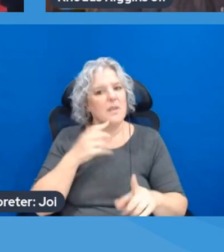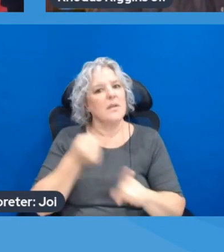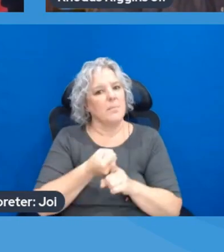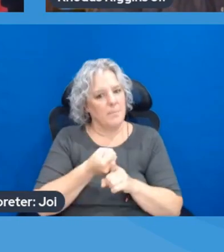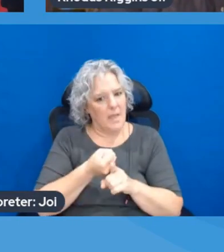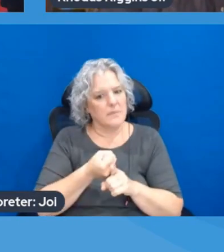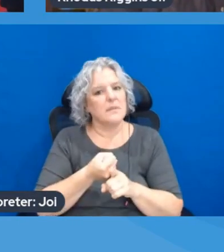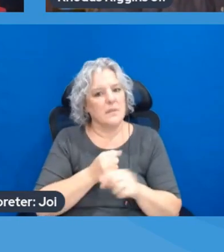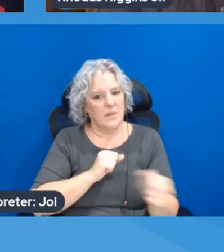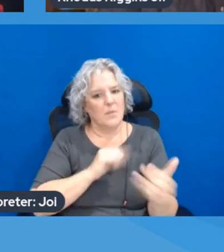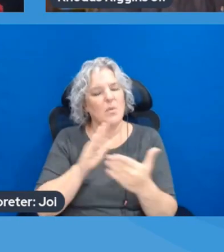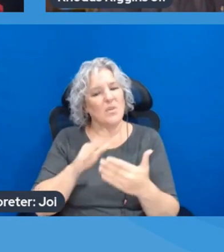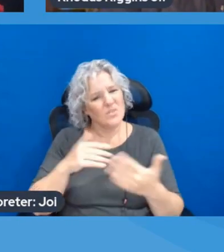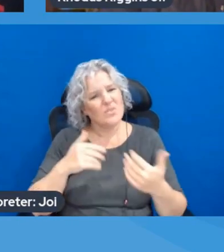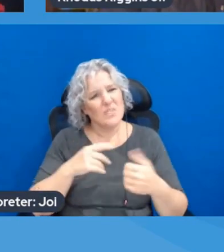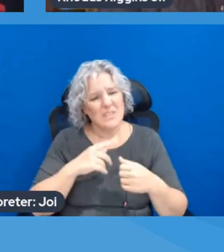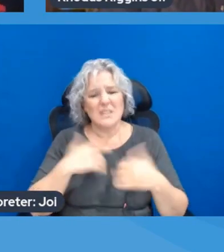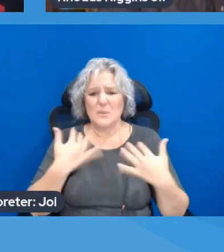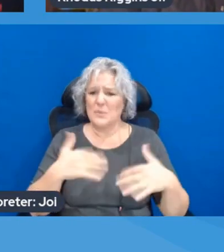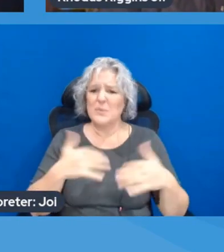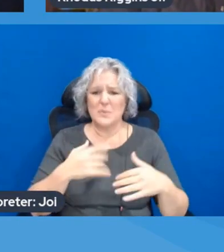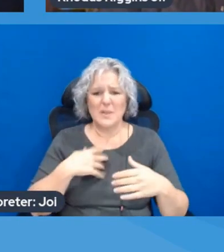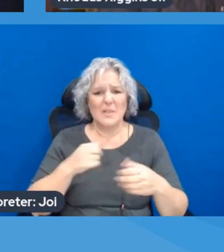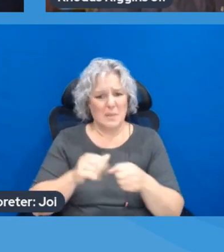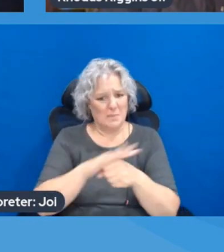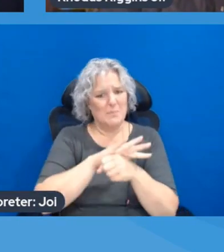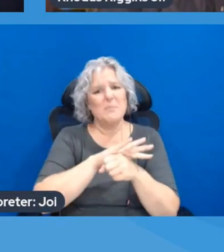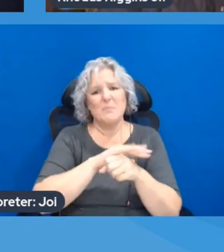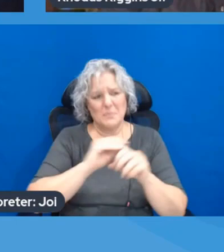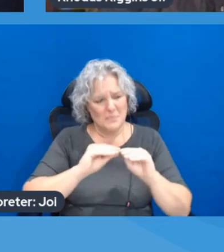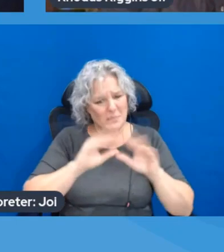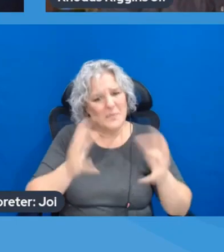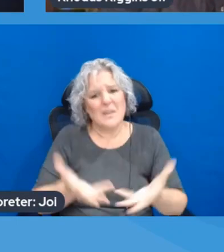through the pandemic. And it's something we want to continue to do beyond the pandemic.